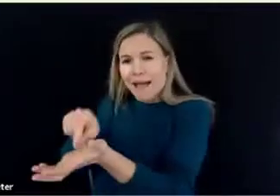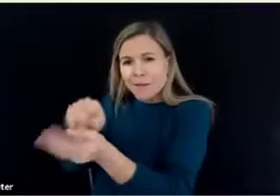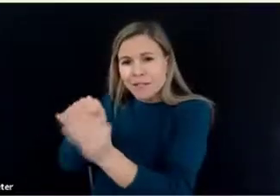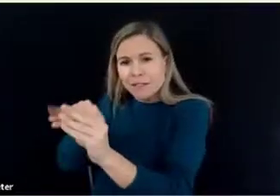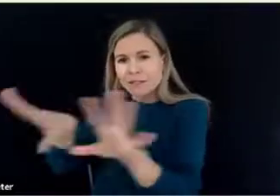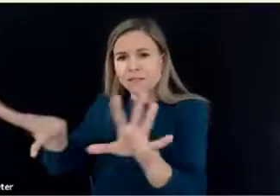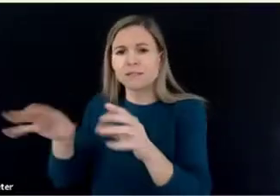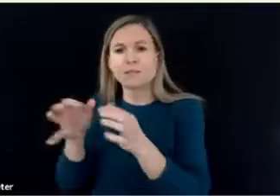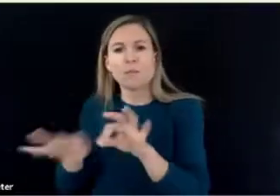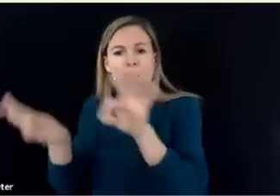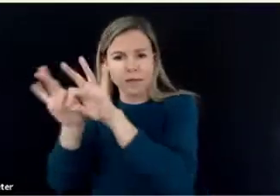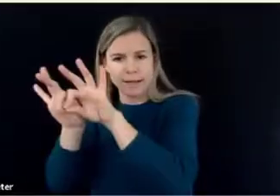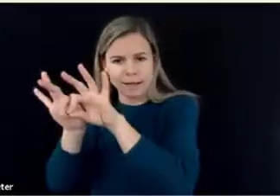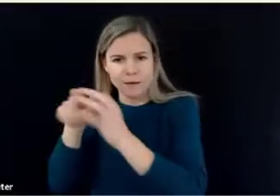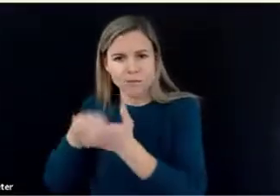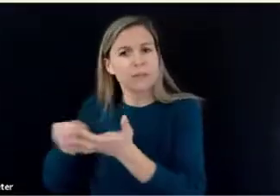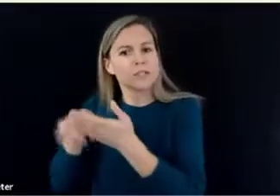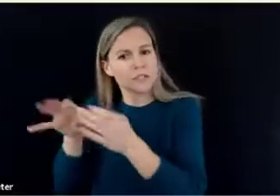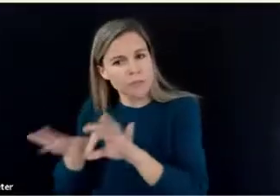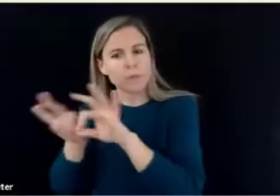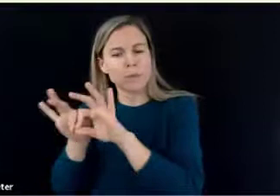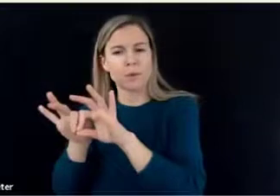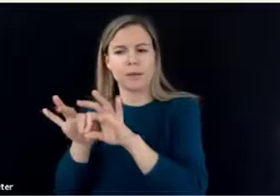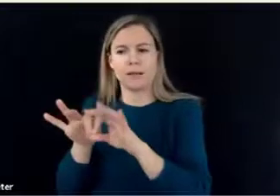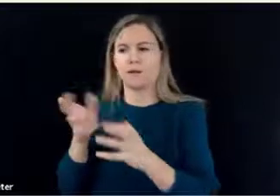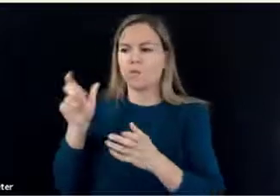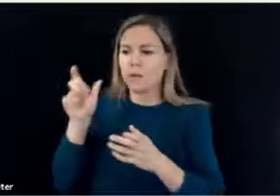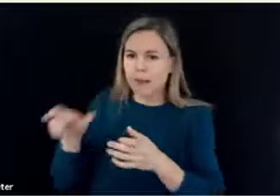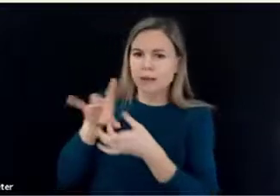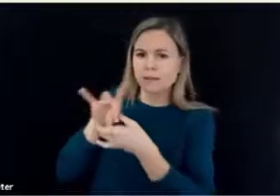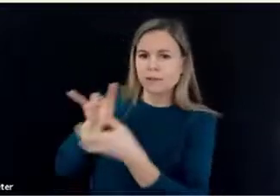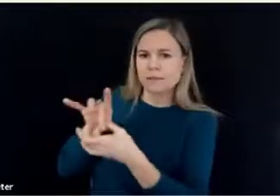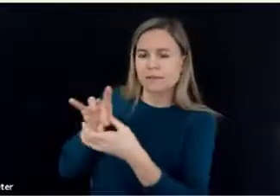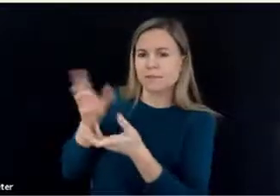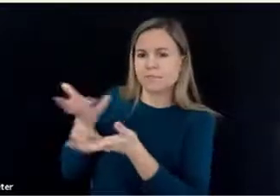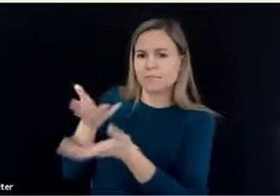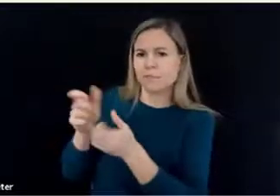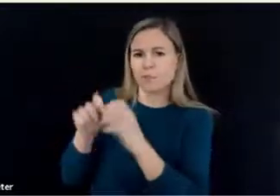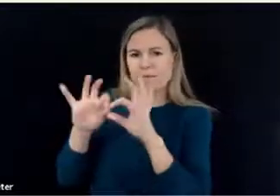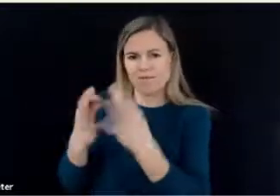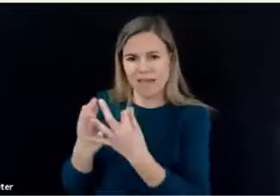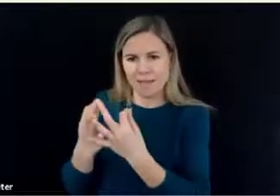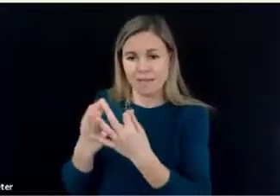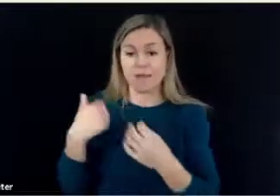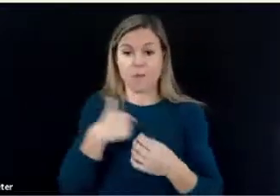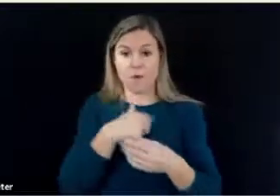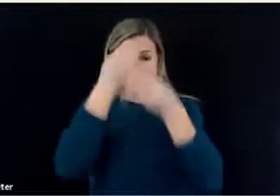When you have all of this information, you can build awareness and you can advocate, and that's how we make change.